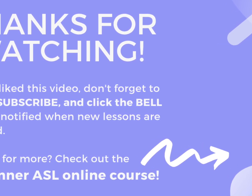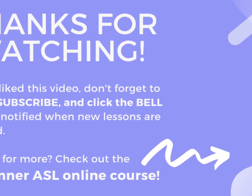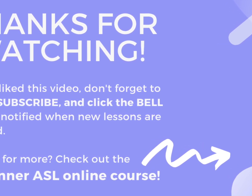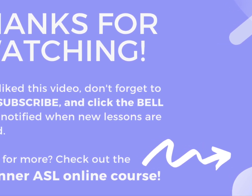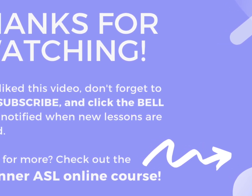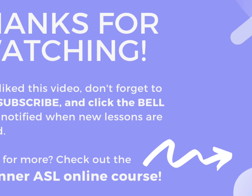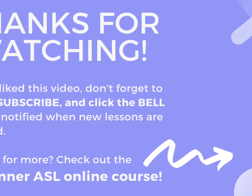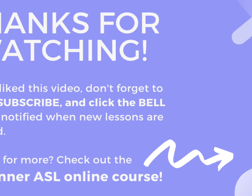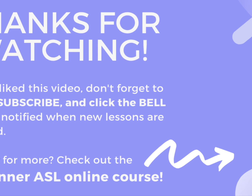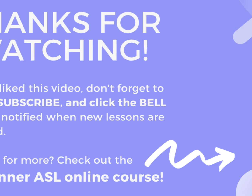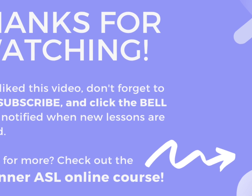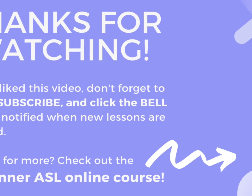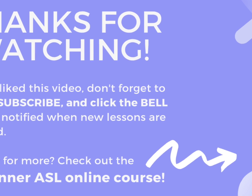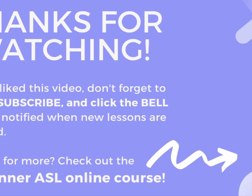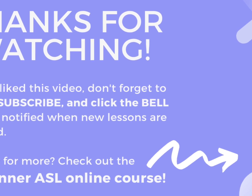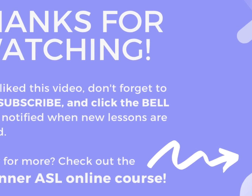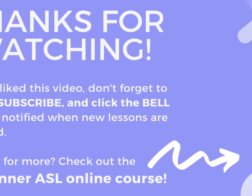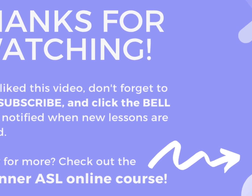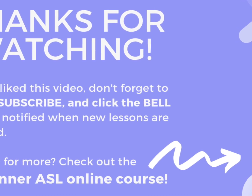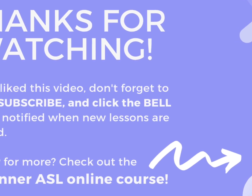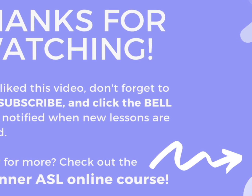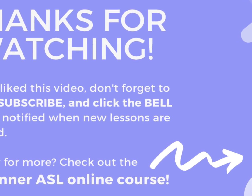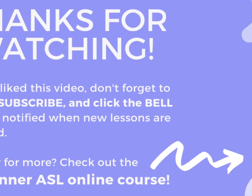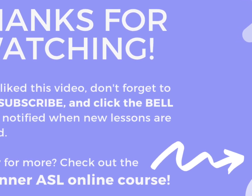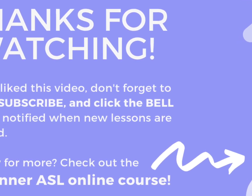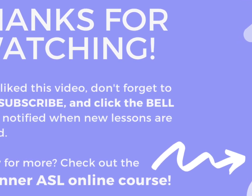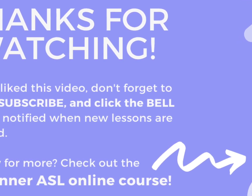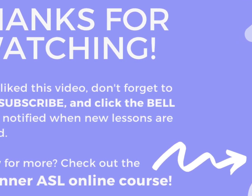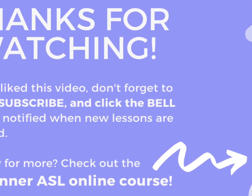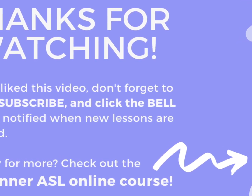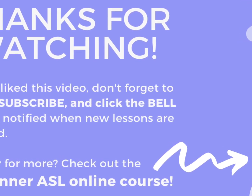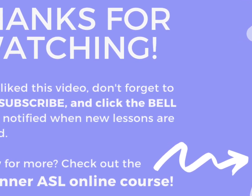Ready for more check out my beginner ASL online course.